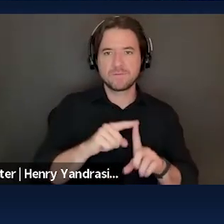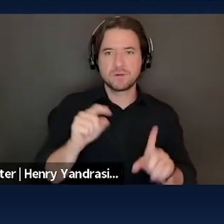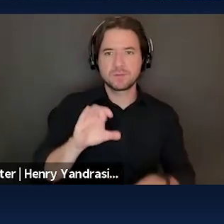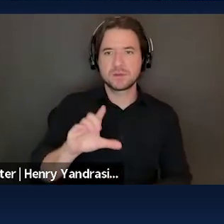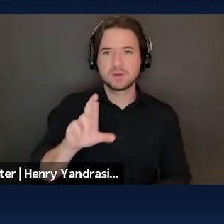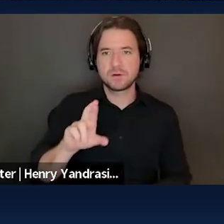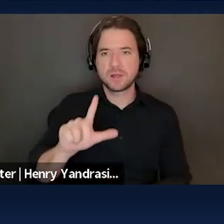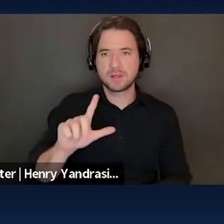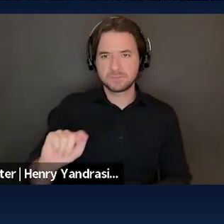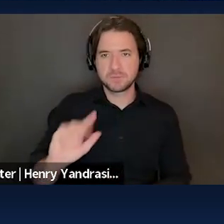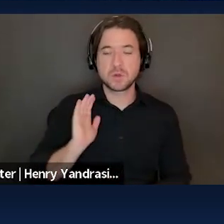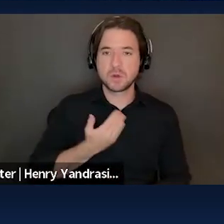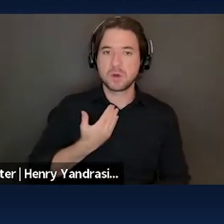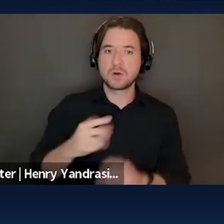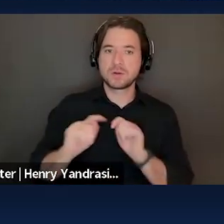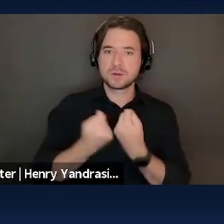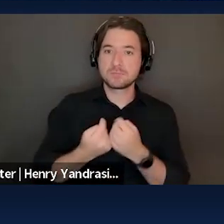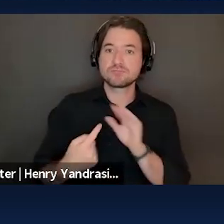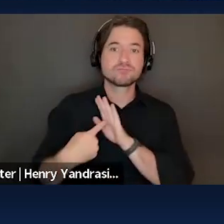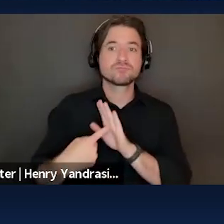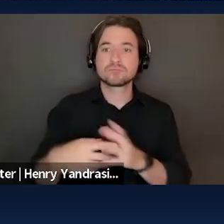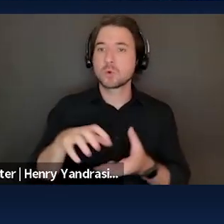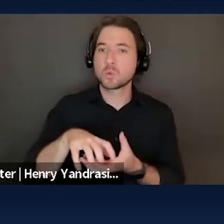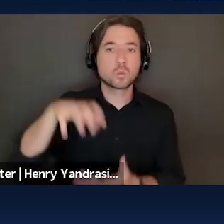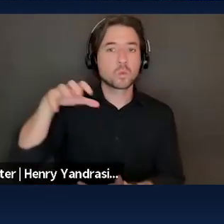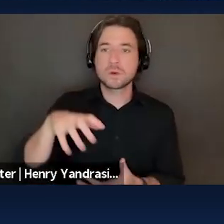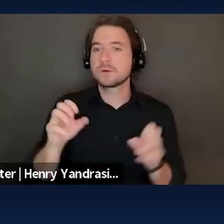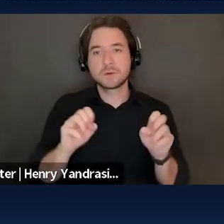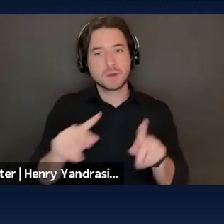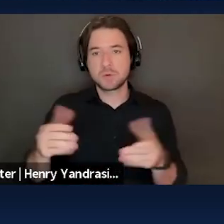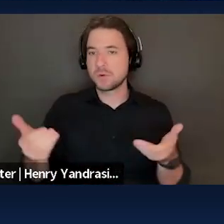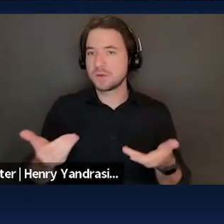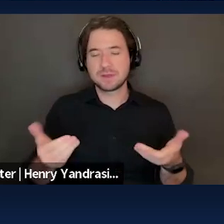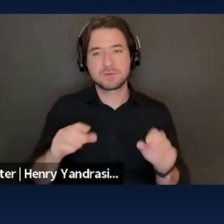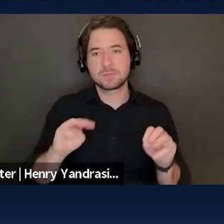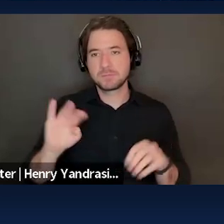Our team is representative of the rich opportunity that we have here at Michigan to collaborate.